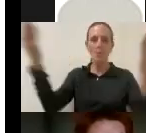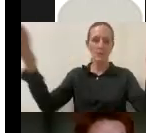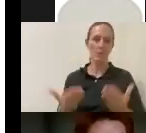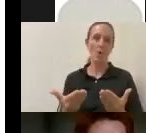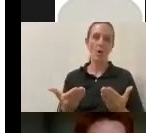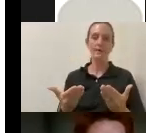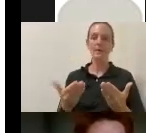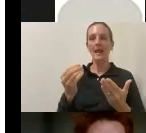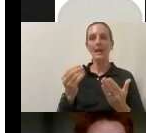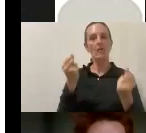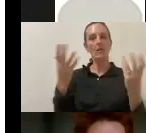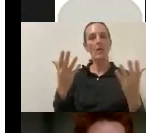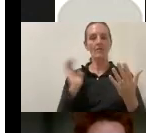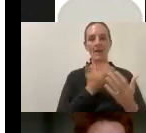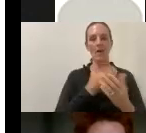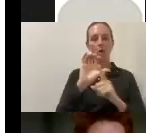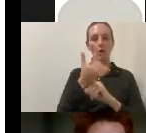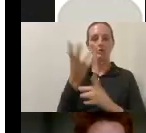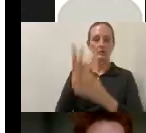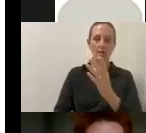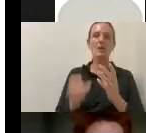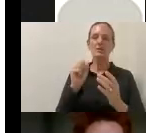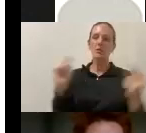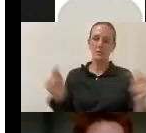a lot of people try to avoid it there's just a lot of pain there, so I kind of want to